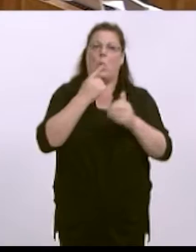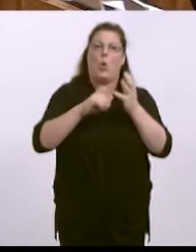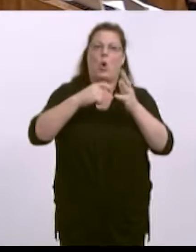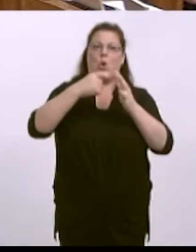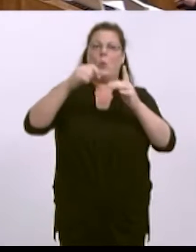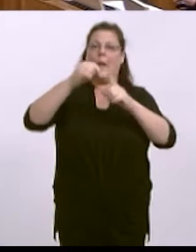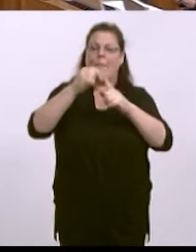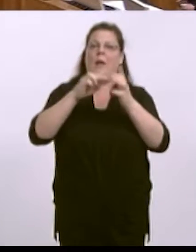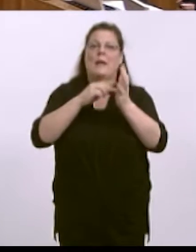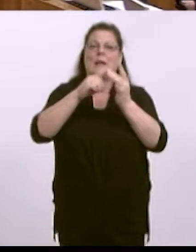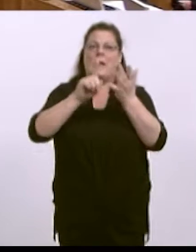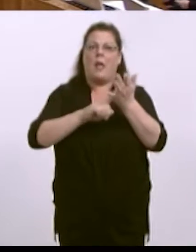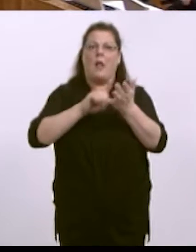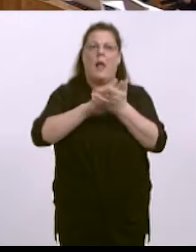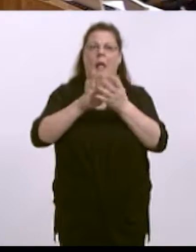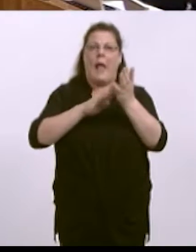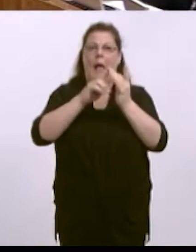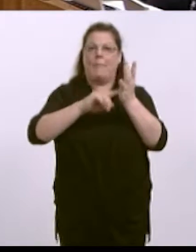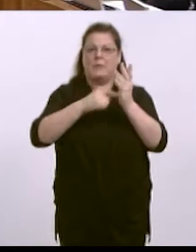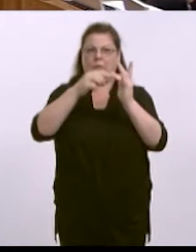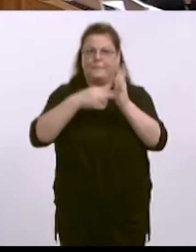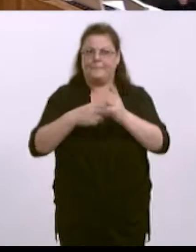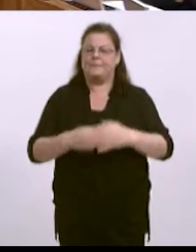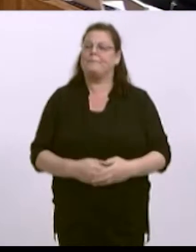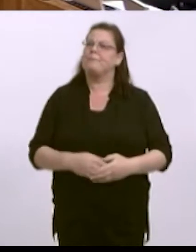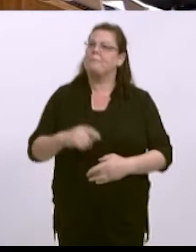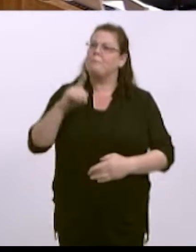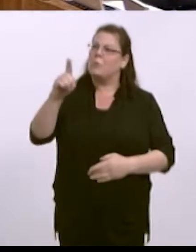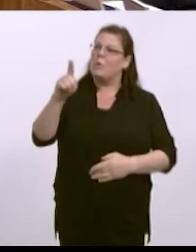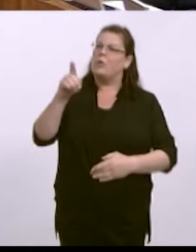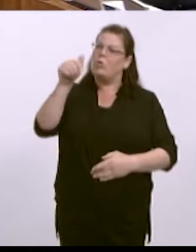Neil Hamilton: Diolch, Lywydd. As the First Minister will know, Wales has the lowest number